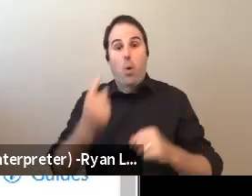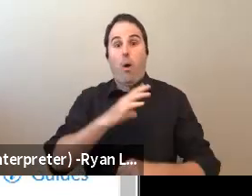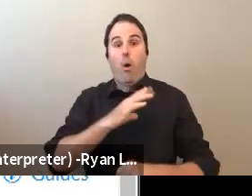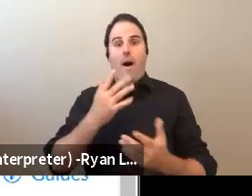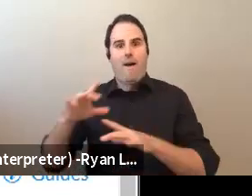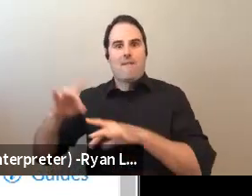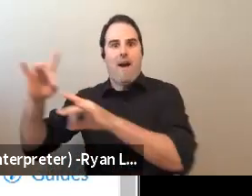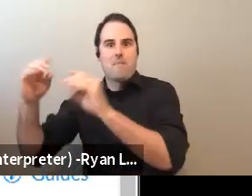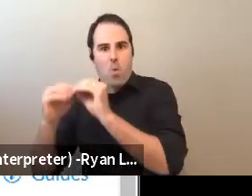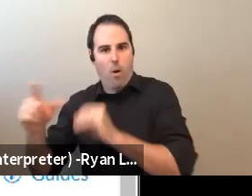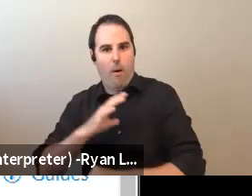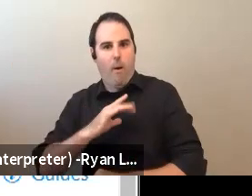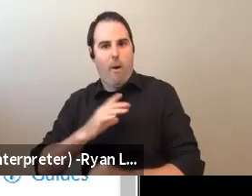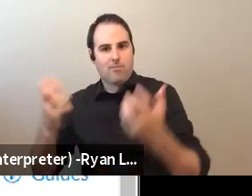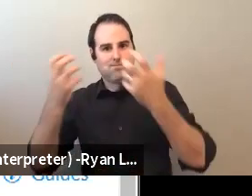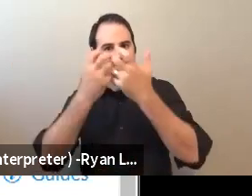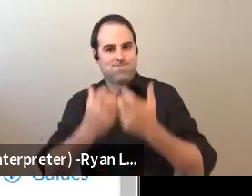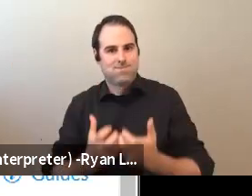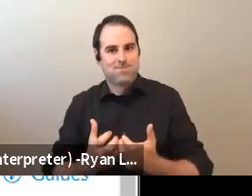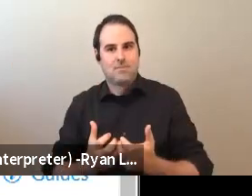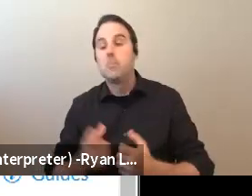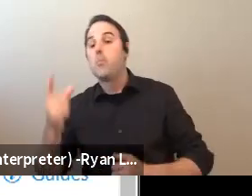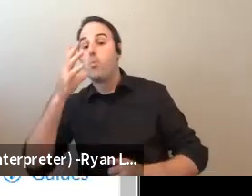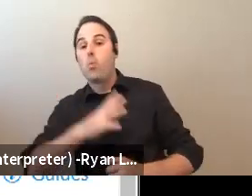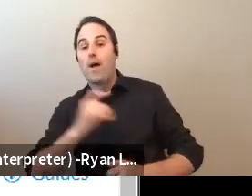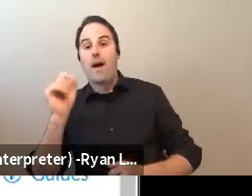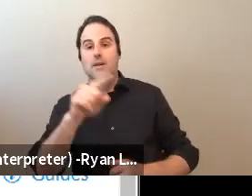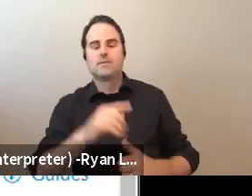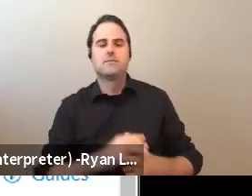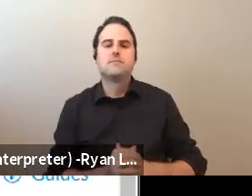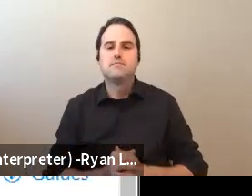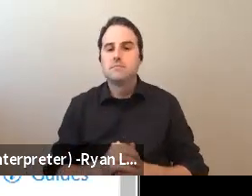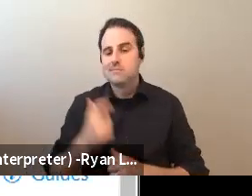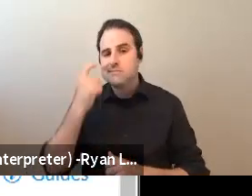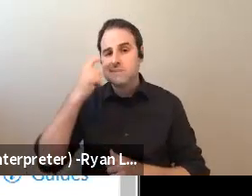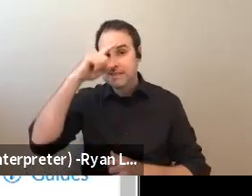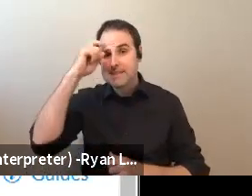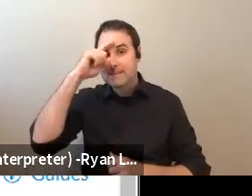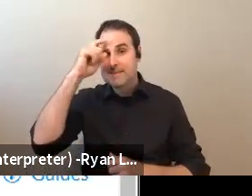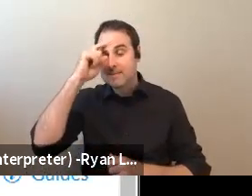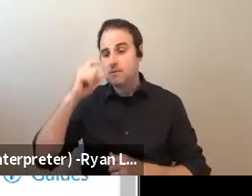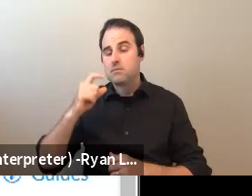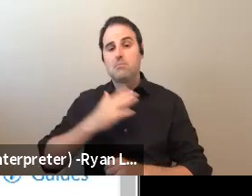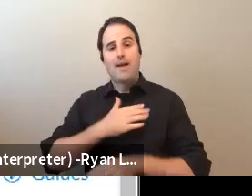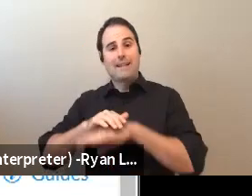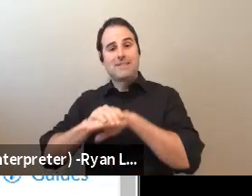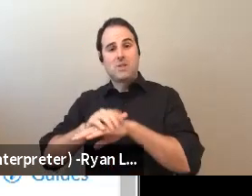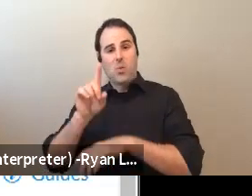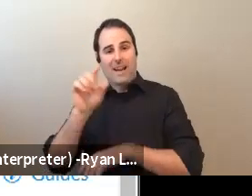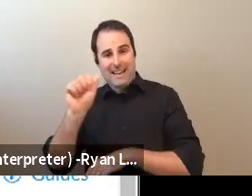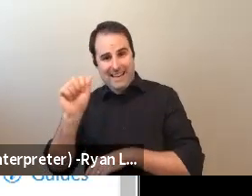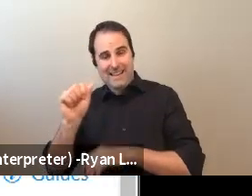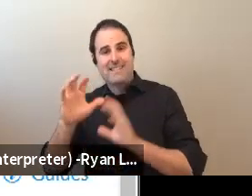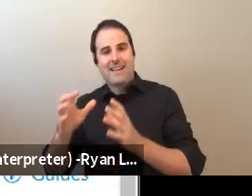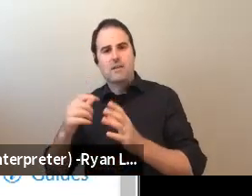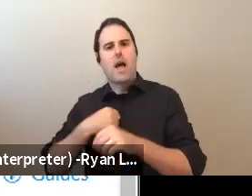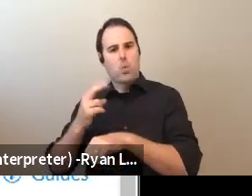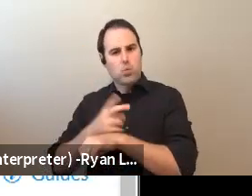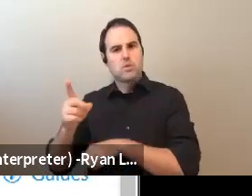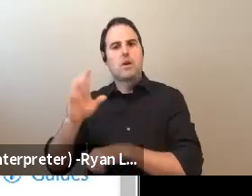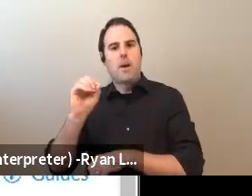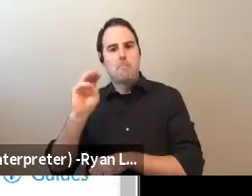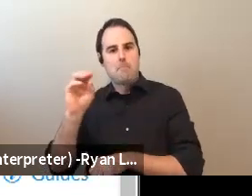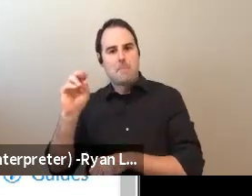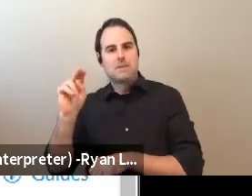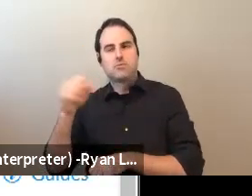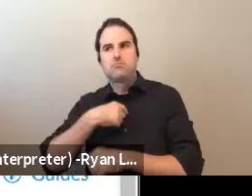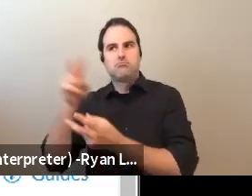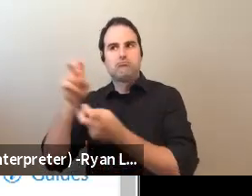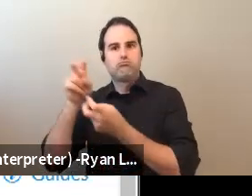Jenifer Schwartz Casey: So over the summer for my English one a class I've been trying to you. I've used the Commons. I've pulled things out of the commons that are just non canvas.